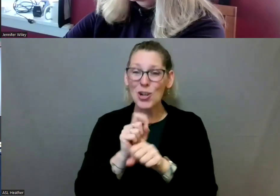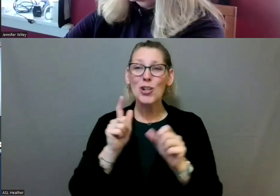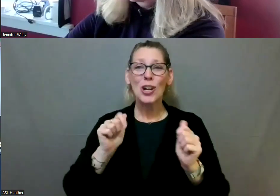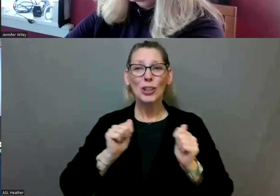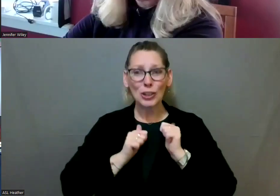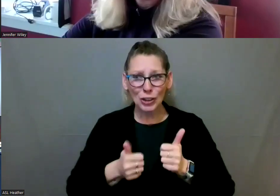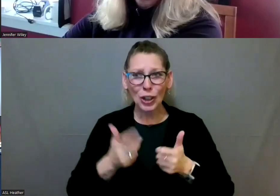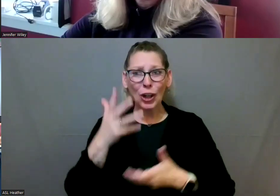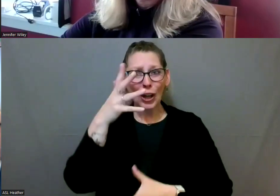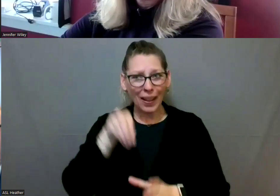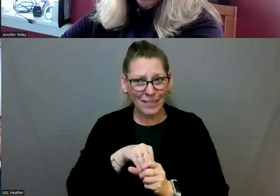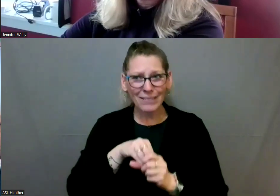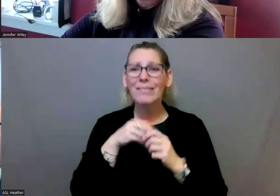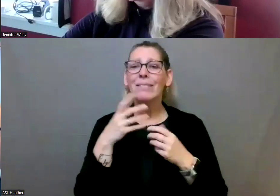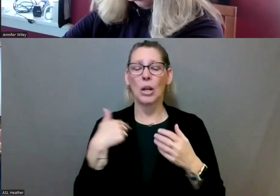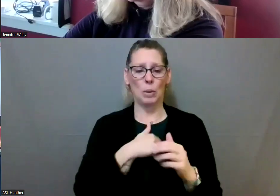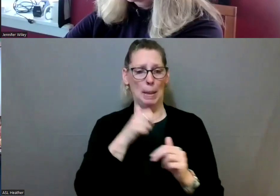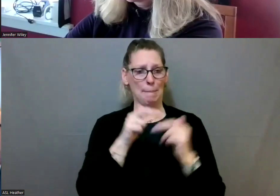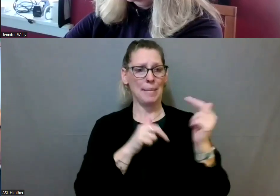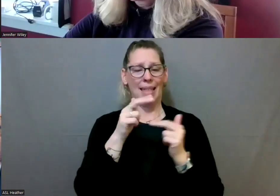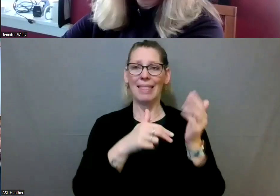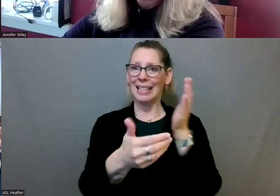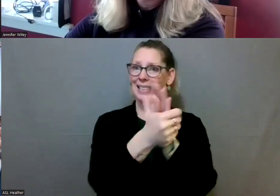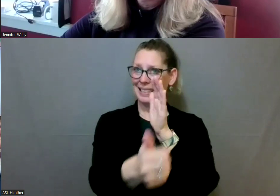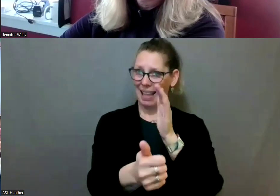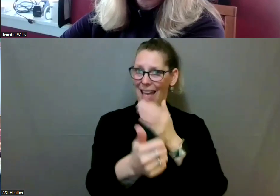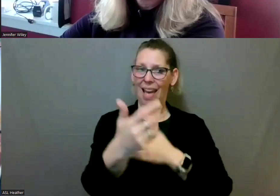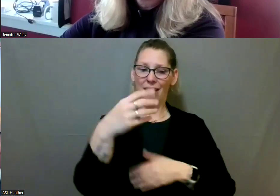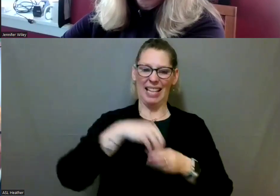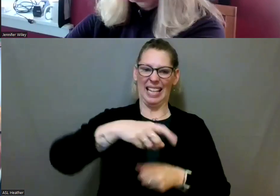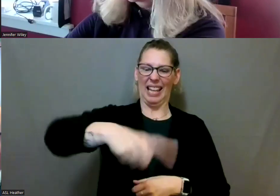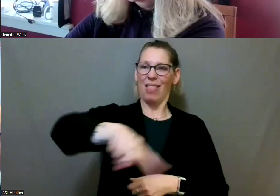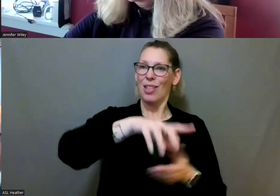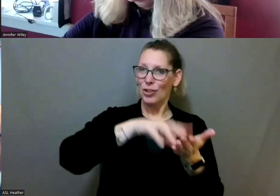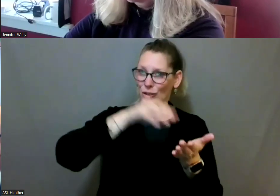that we can build those skills in our students so that they have a way to